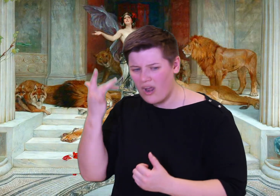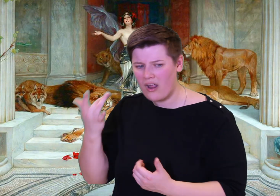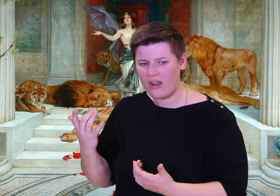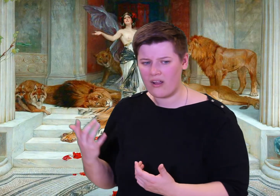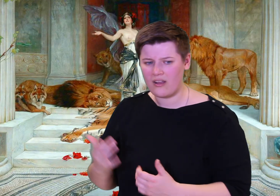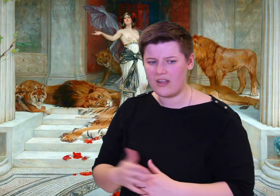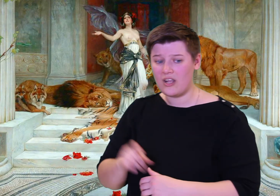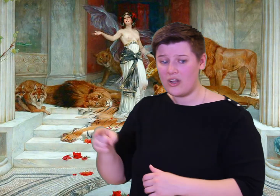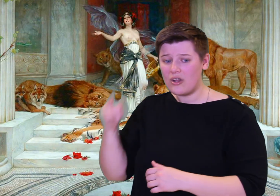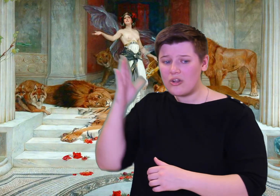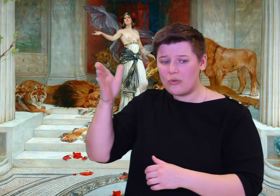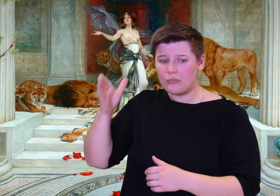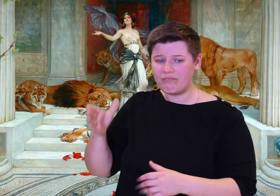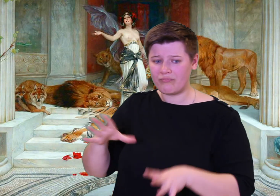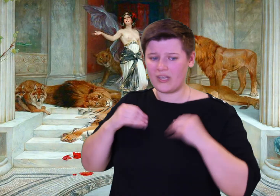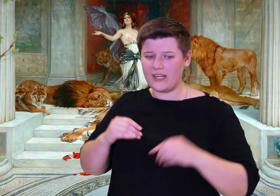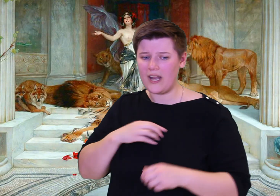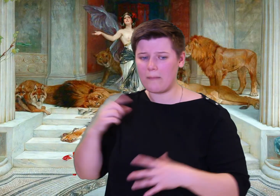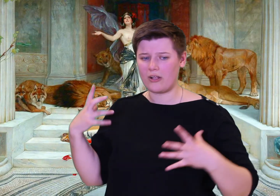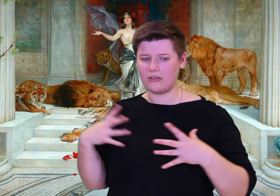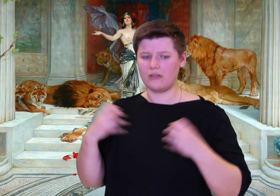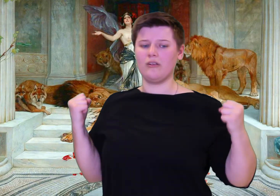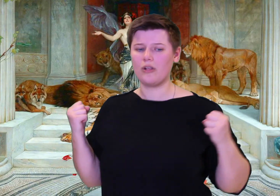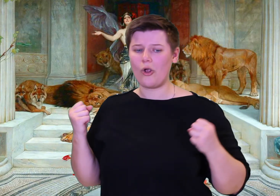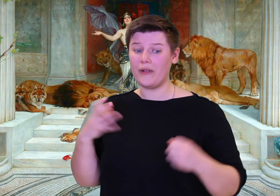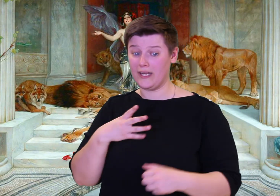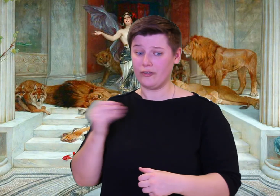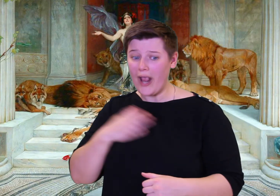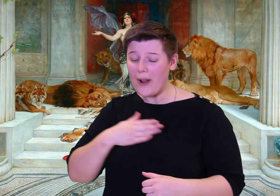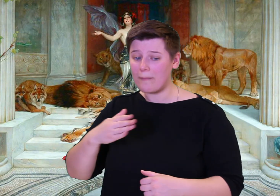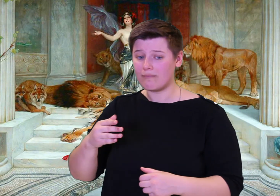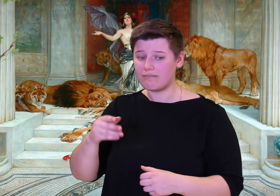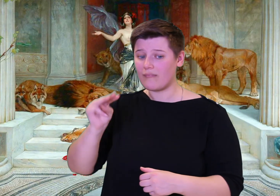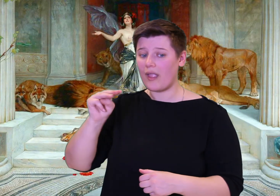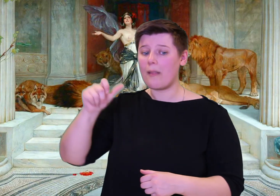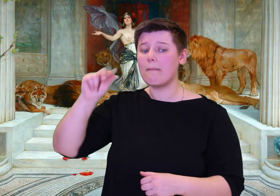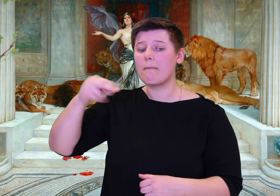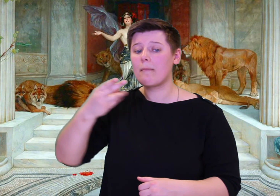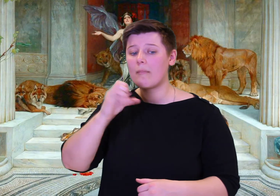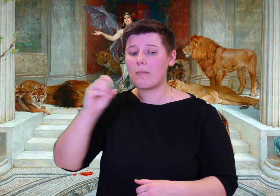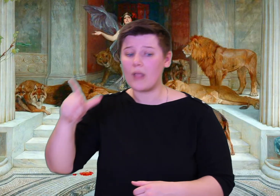Now sheathe your sword and come to bed with me. Through making love we may begin